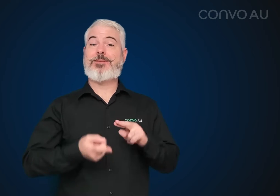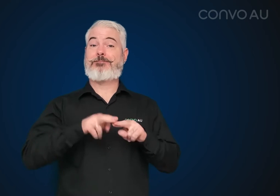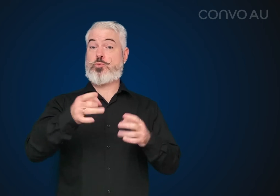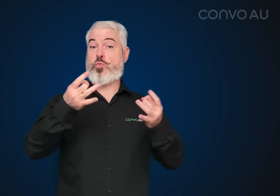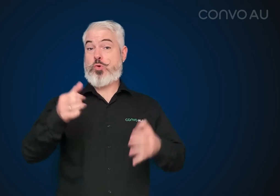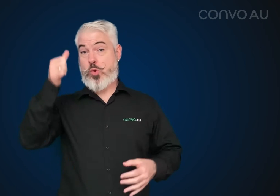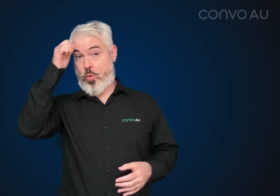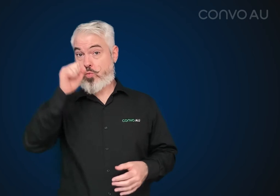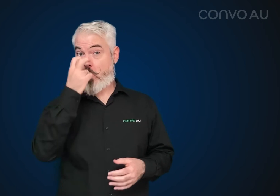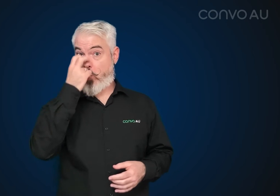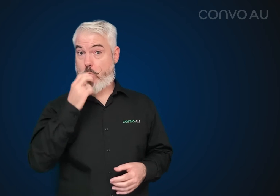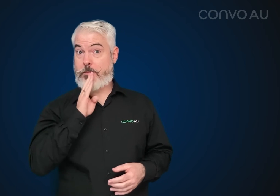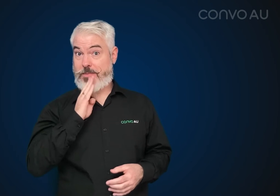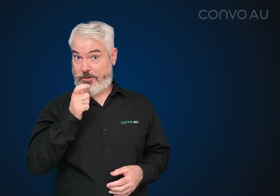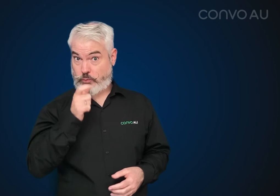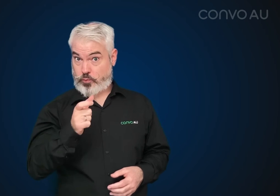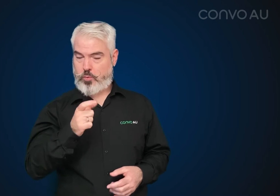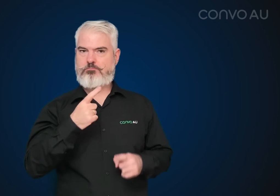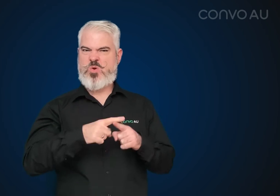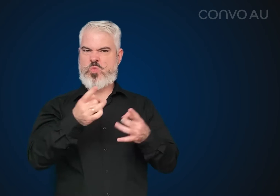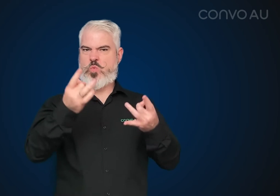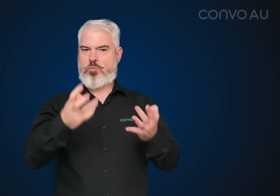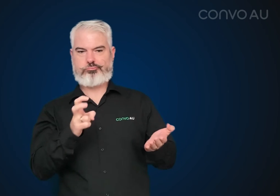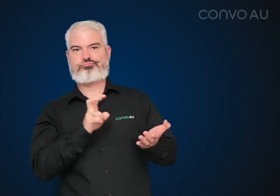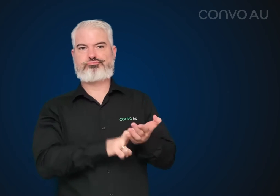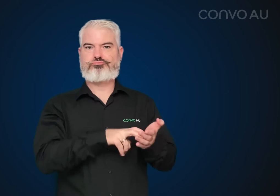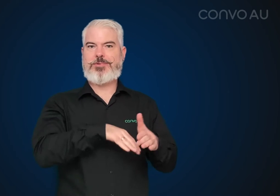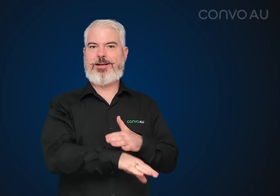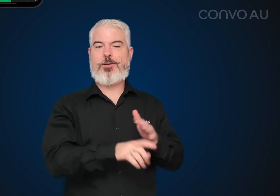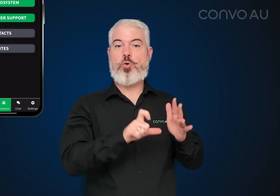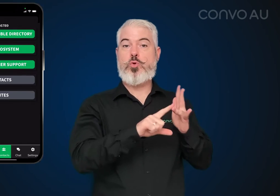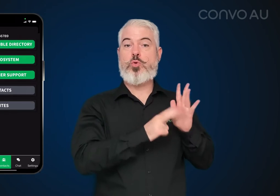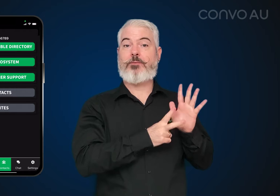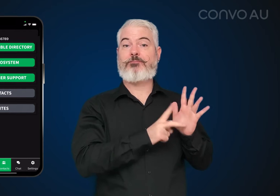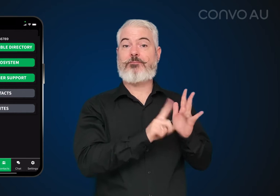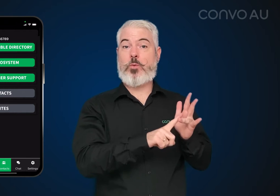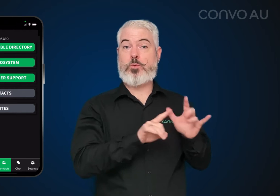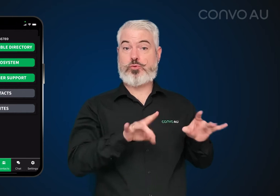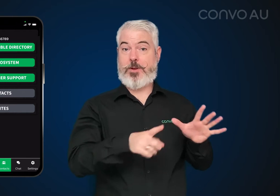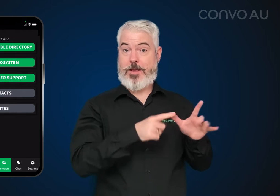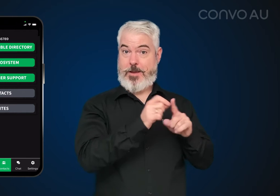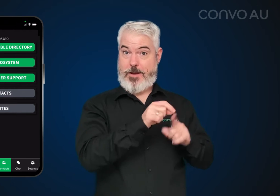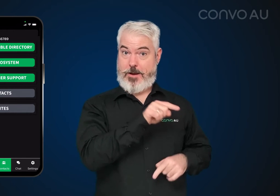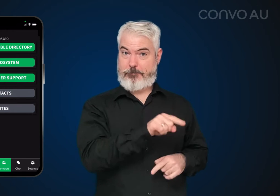If you know what your old password is and you are already logged into the Convo Australia app,